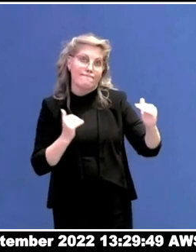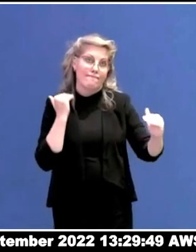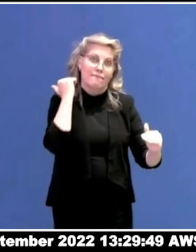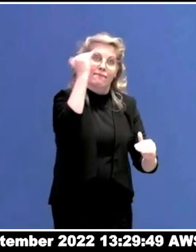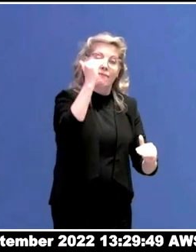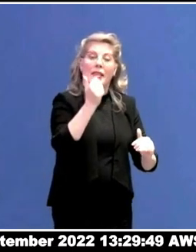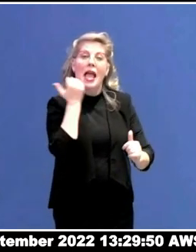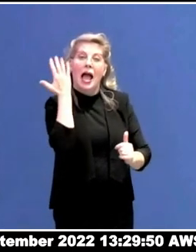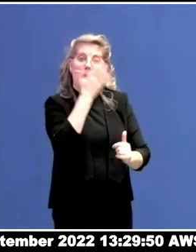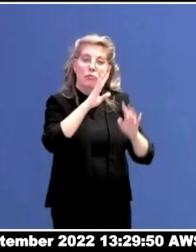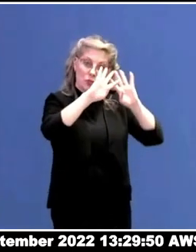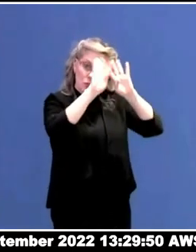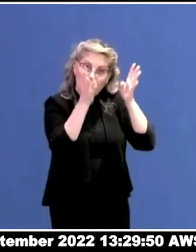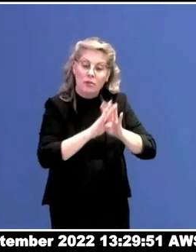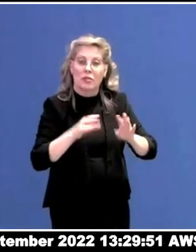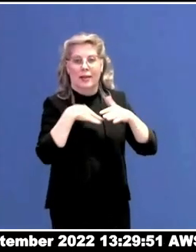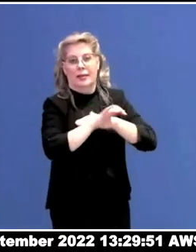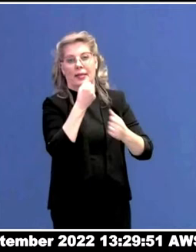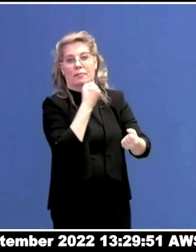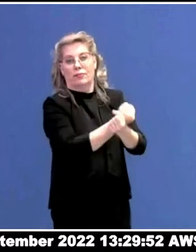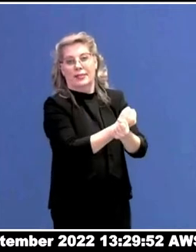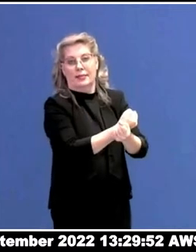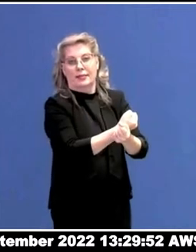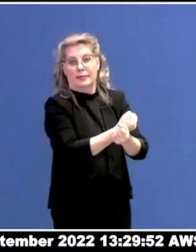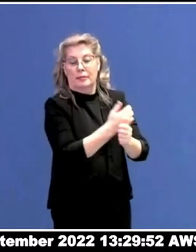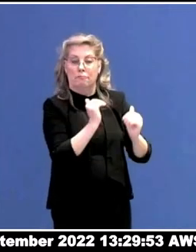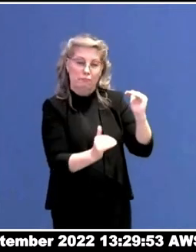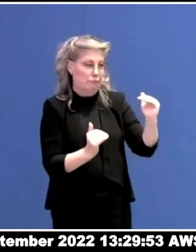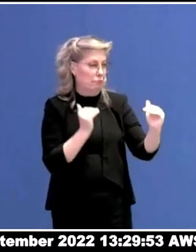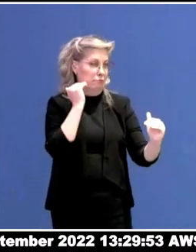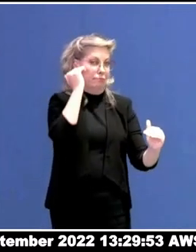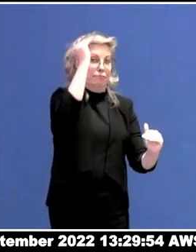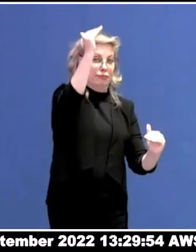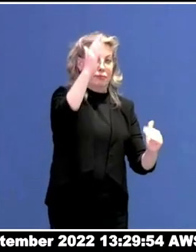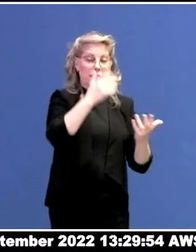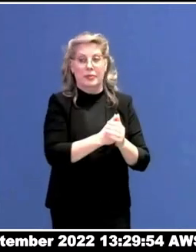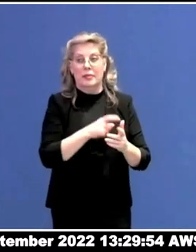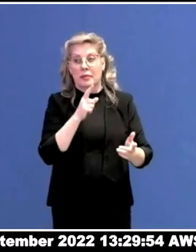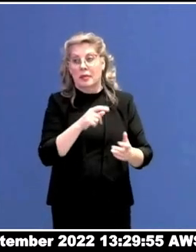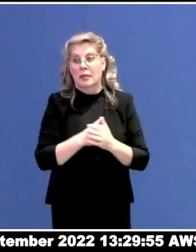Islander, if you compare just the prisons that are in the south of the state versus